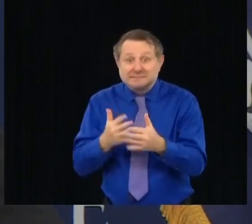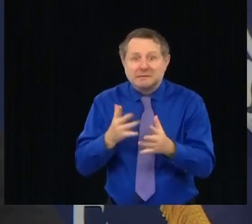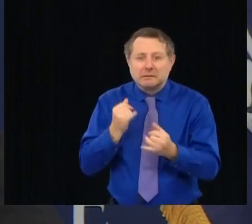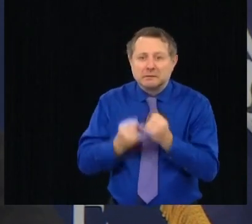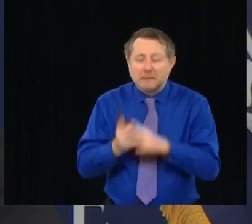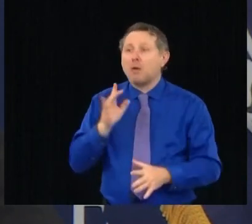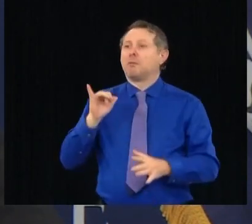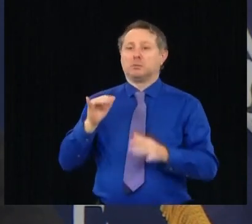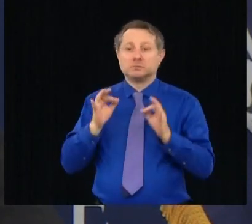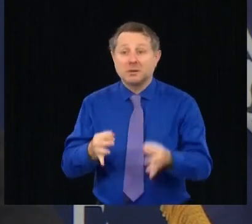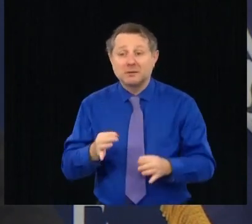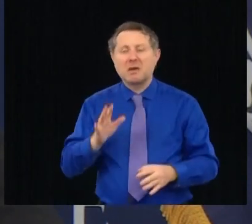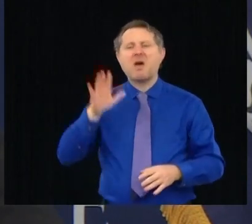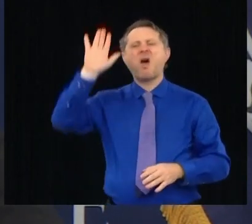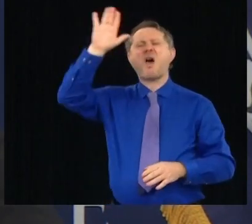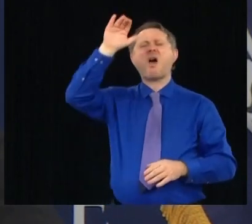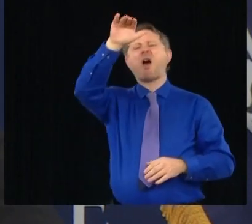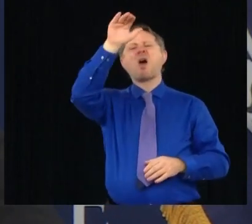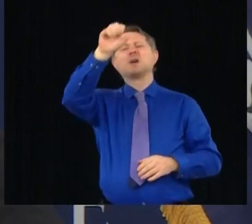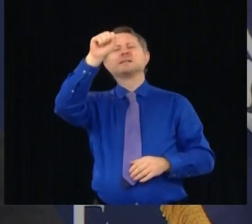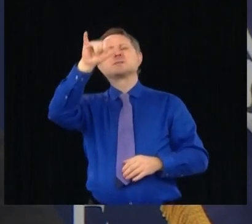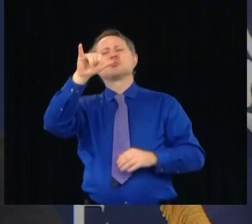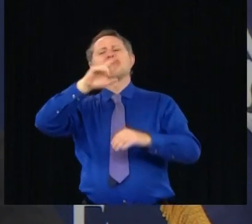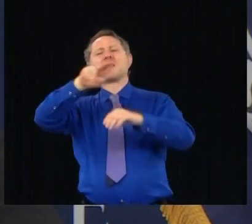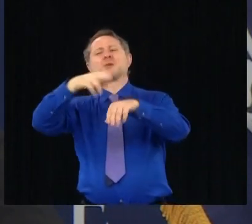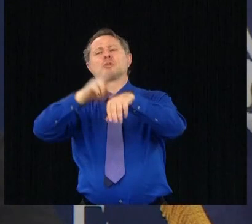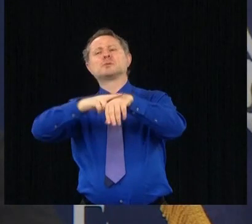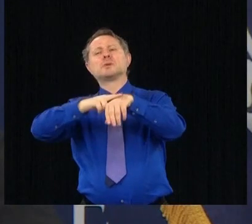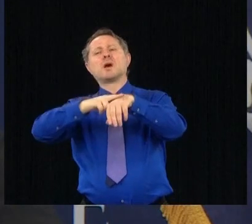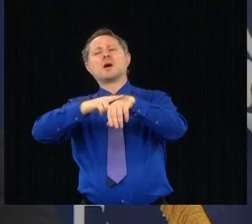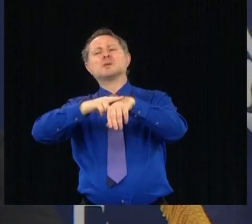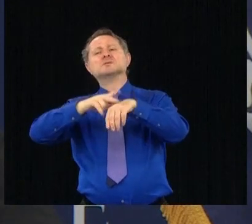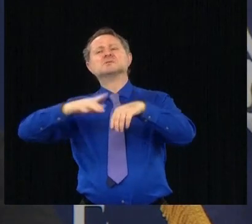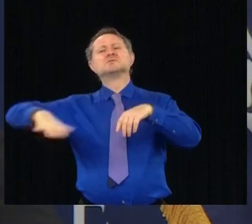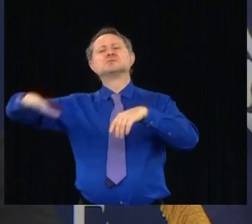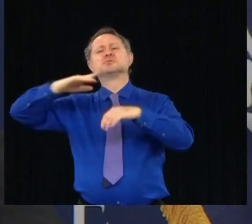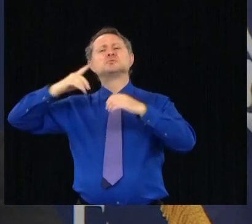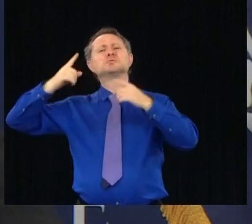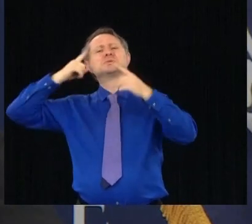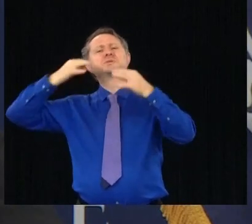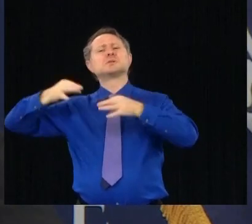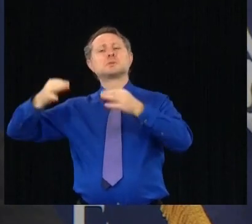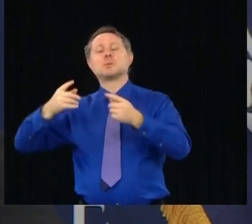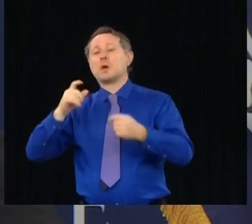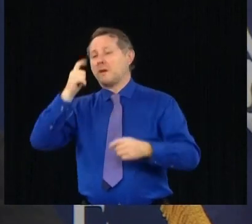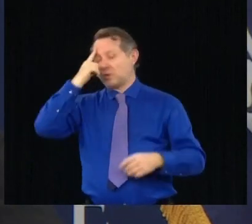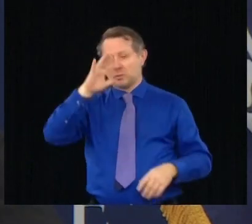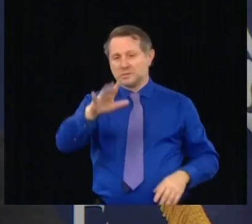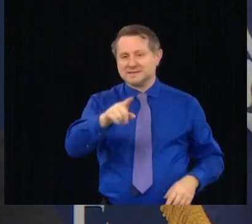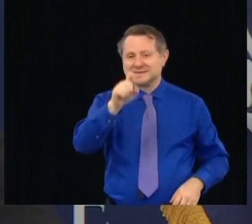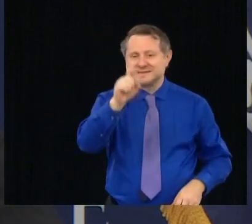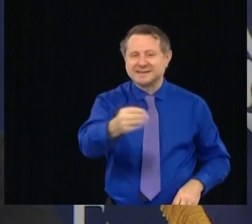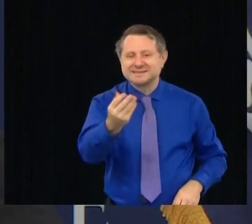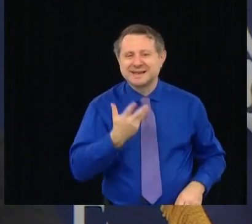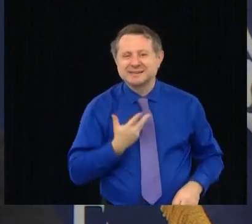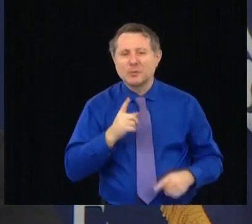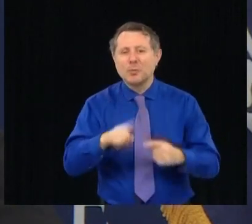THE FACTS ARE AT THE LAST MINUTE THAT WE HAVE TO MAKE THE DECISION. WHAT'S THE LAST MINUTE FOR